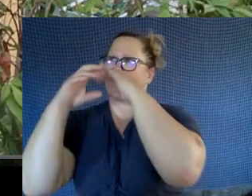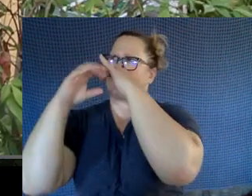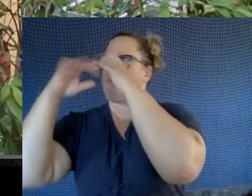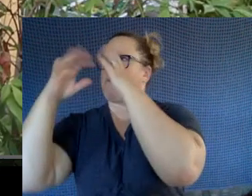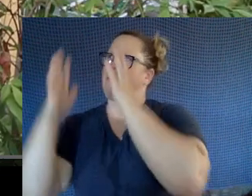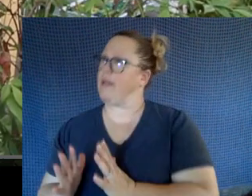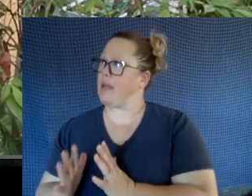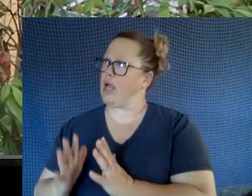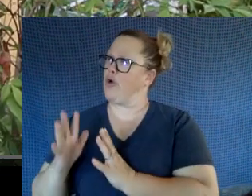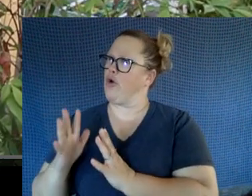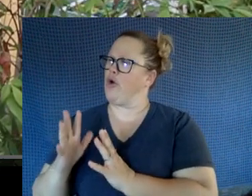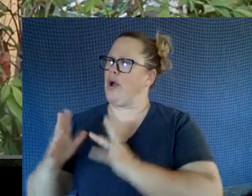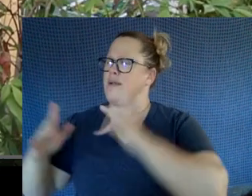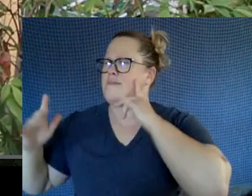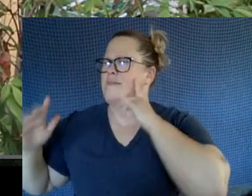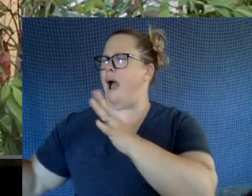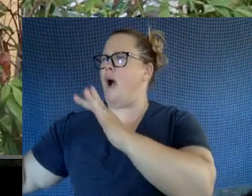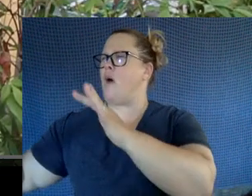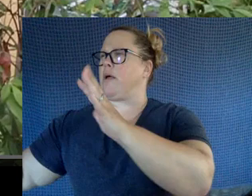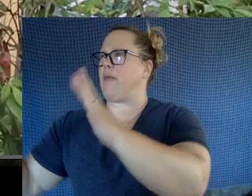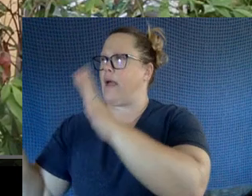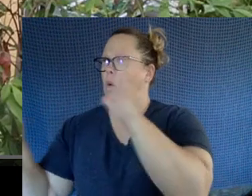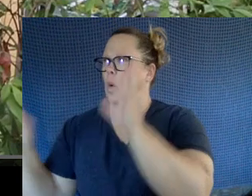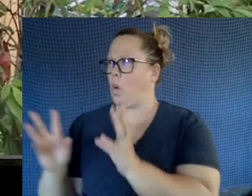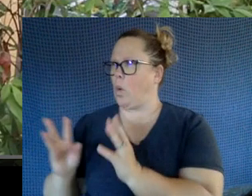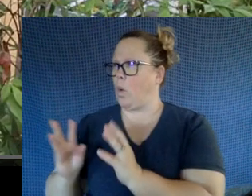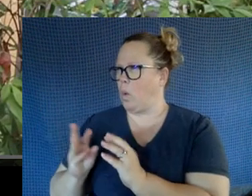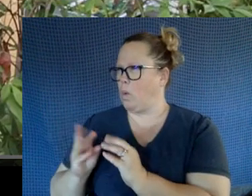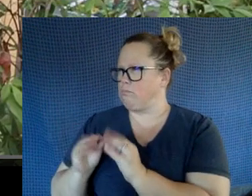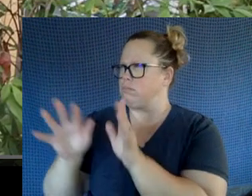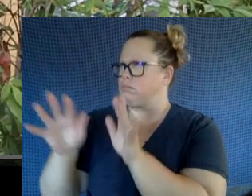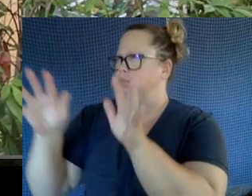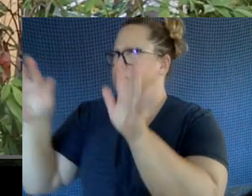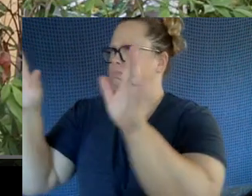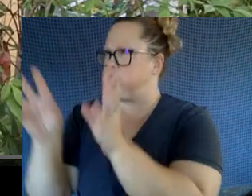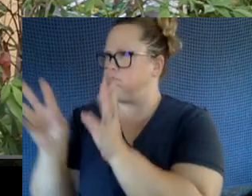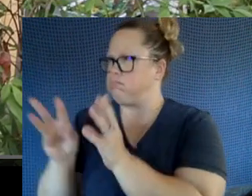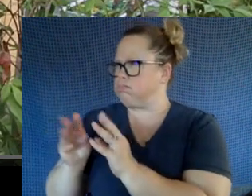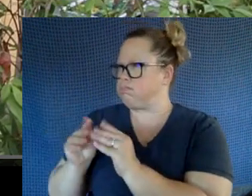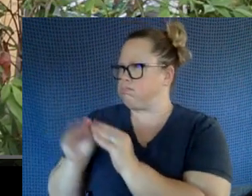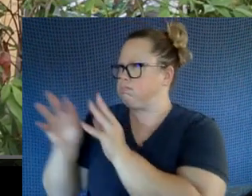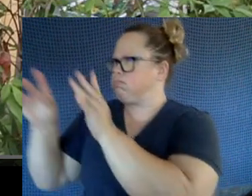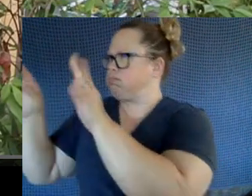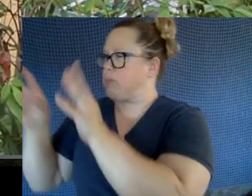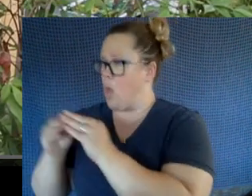When I put a beat of color on an empty canvas I never know what's coming down